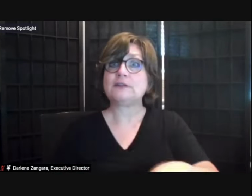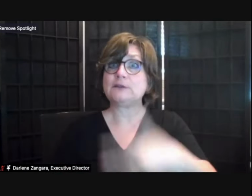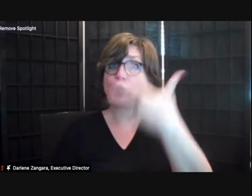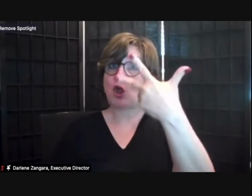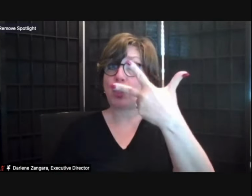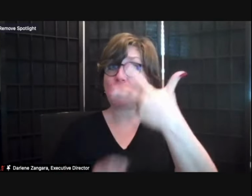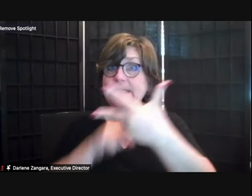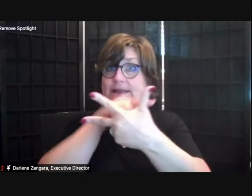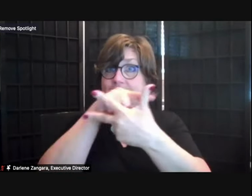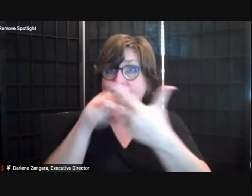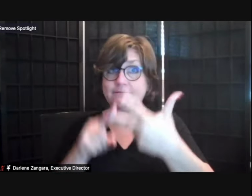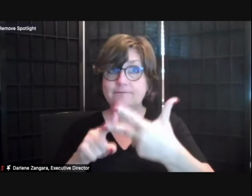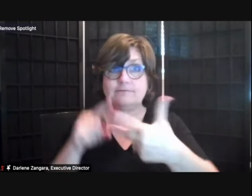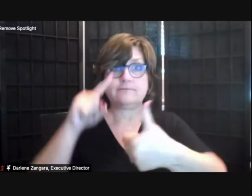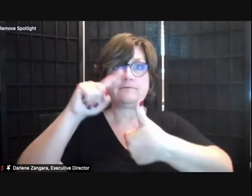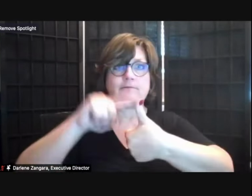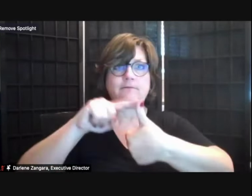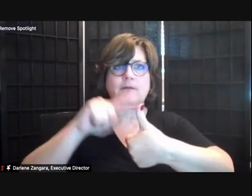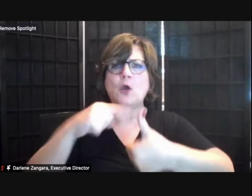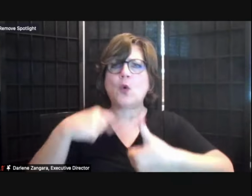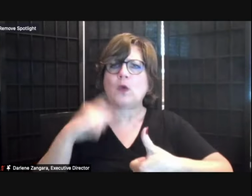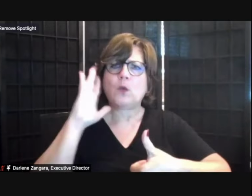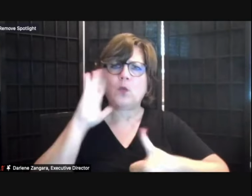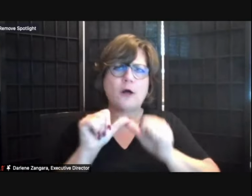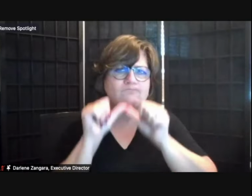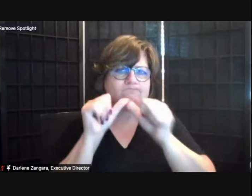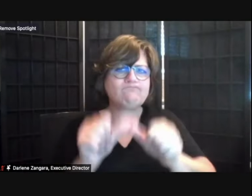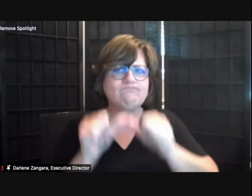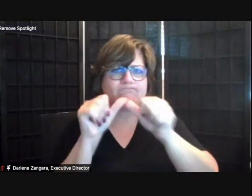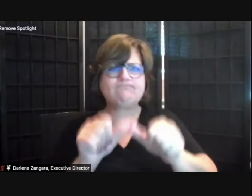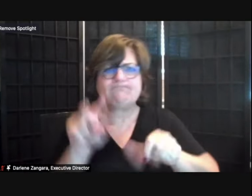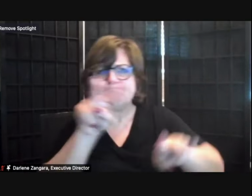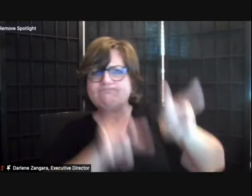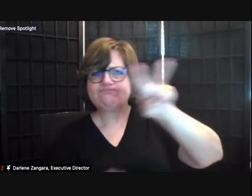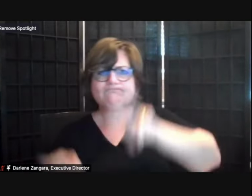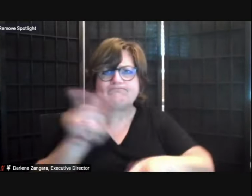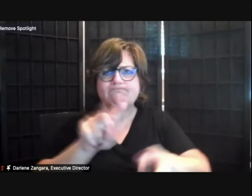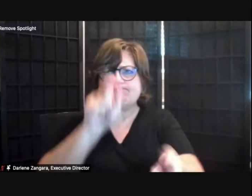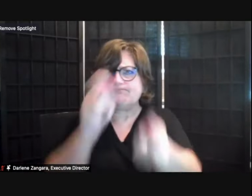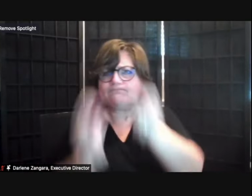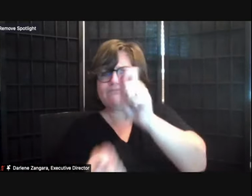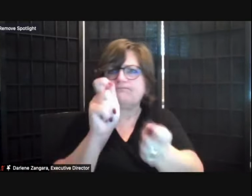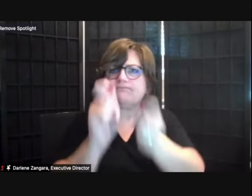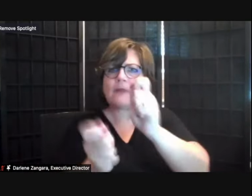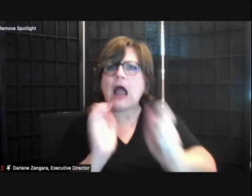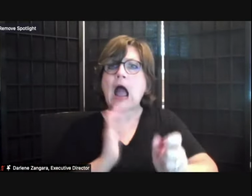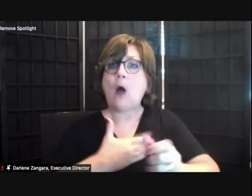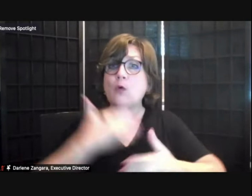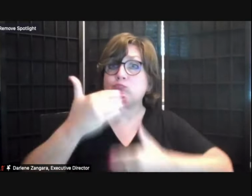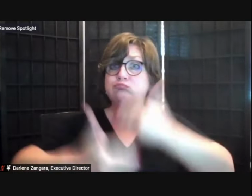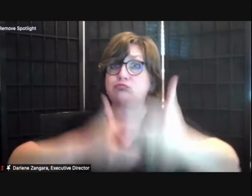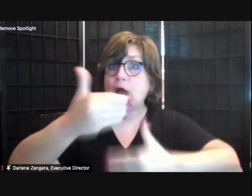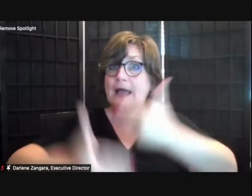There are three items. 1. We will continuously revisit, and if needed,